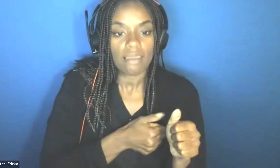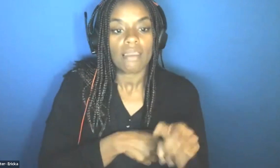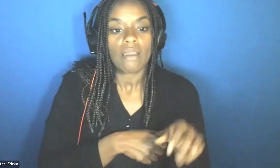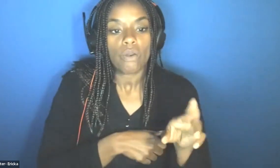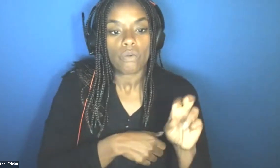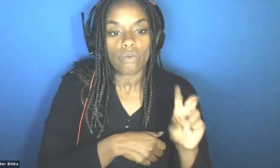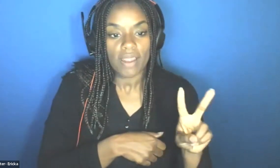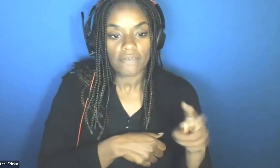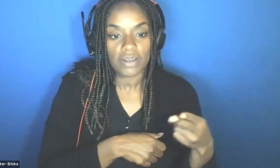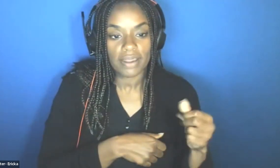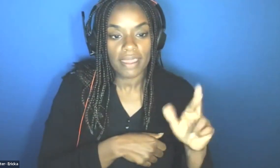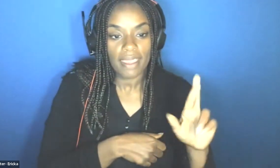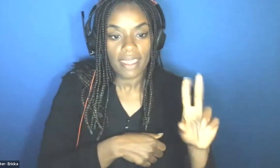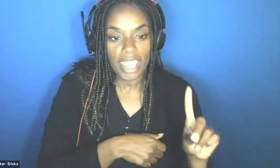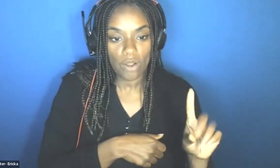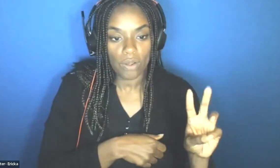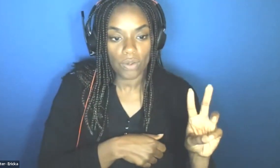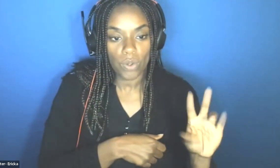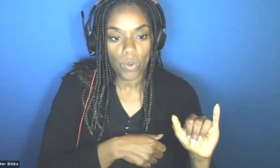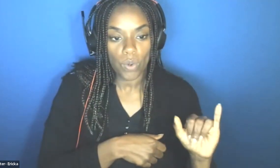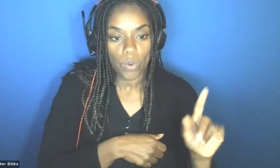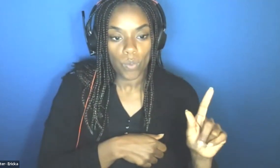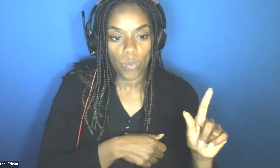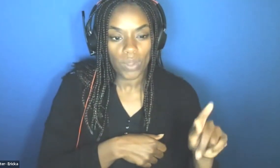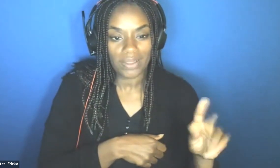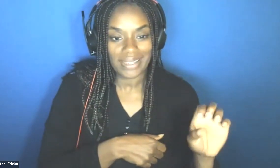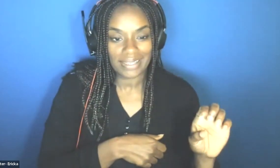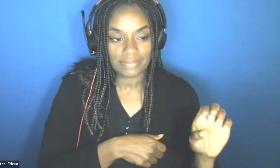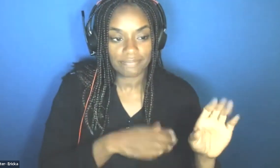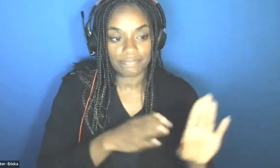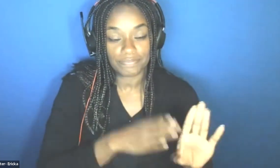The fellow to president Bush's right is Evan Kemp, who at the time was the director of the EEOC.